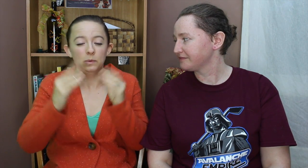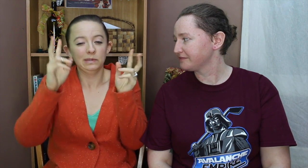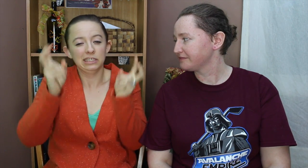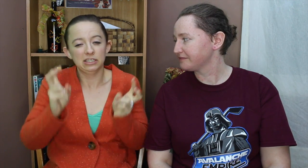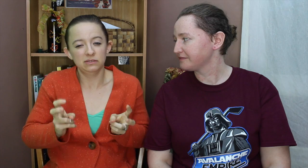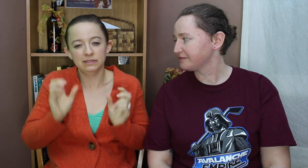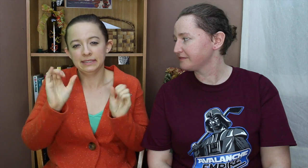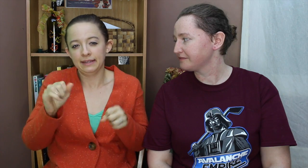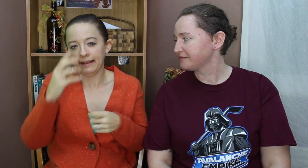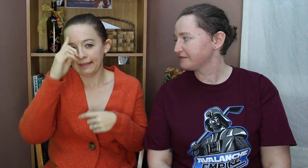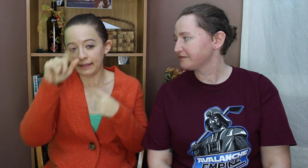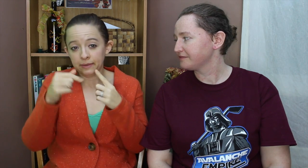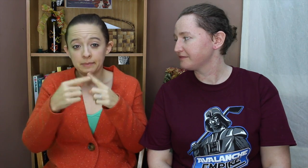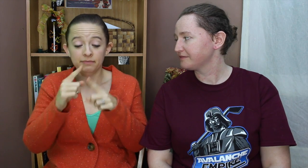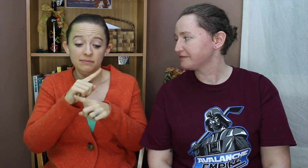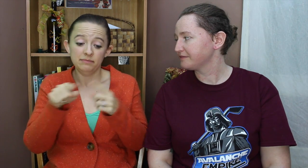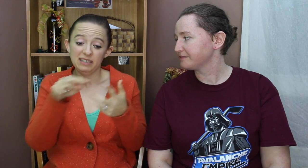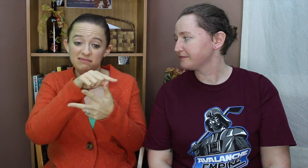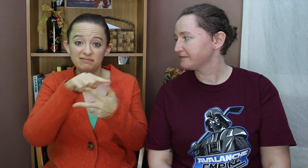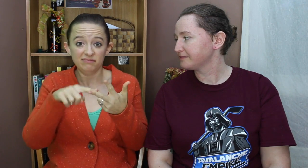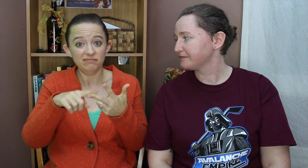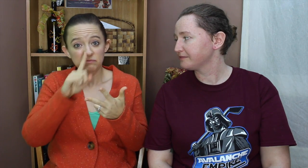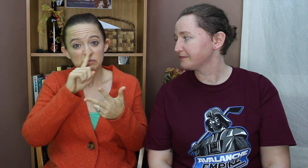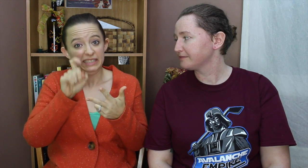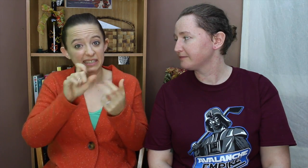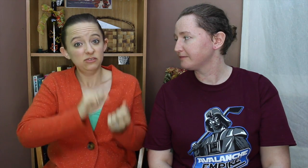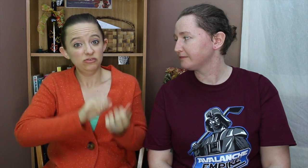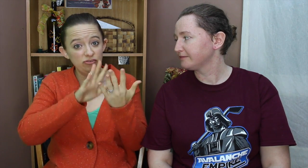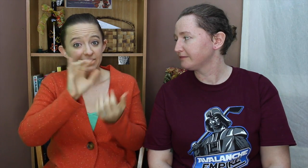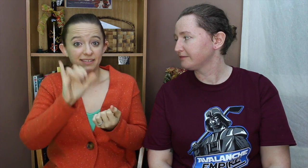there's many many more topics and things to think about. But these